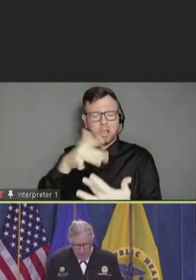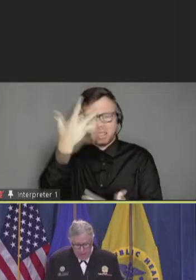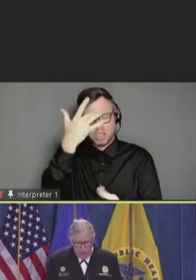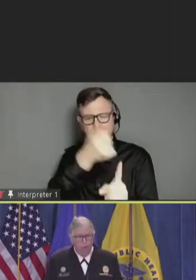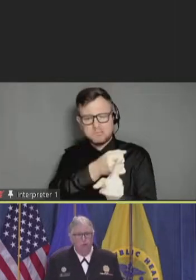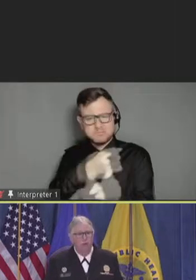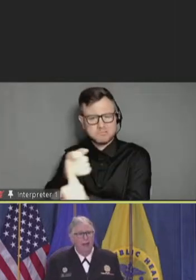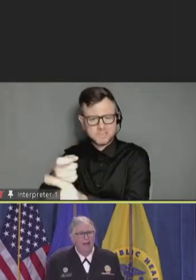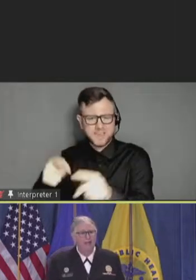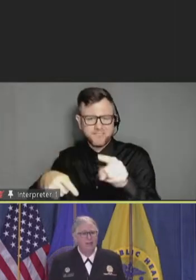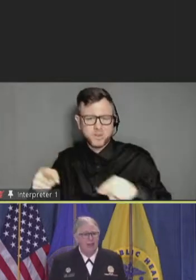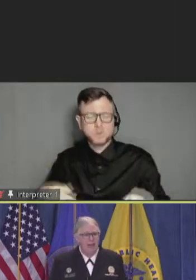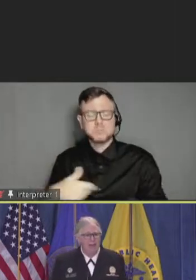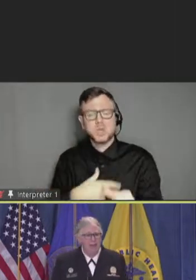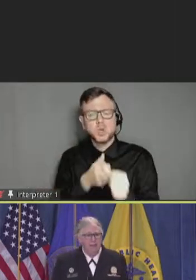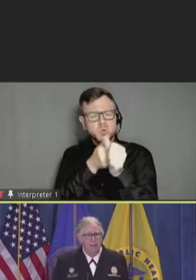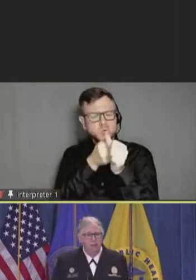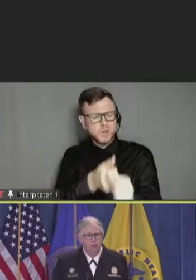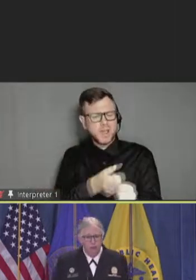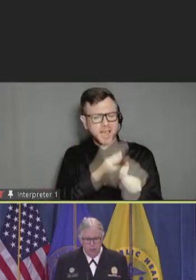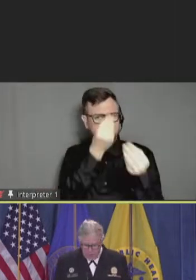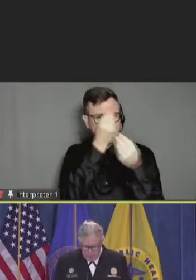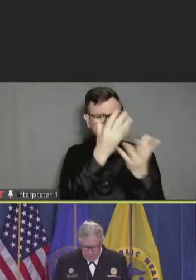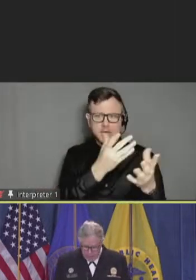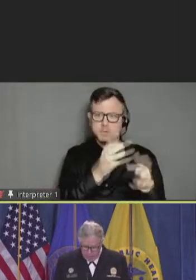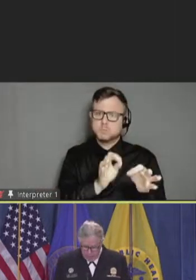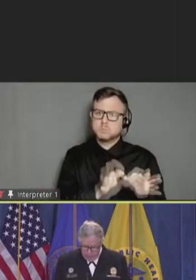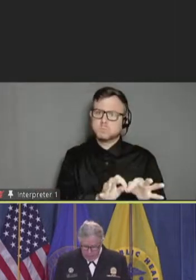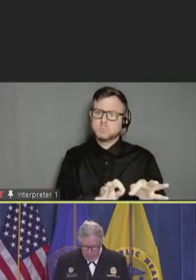So, tracking the data is critically important.